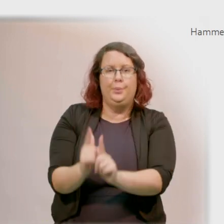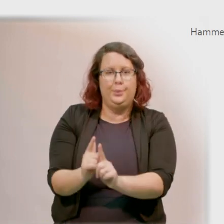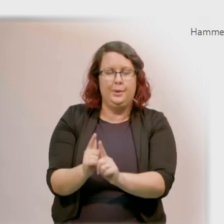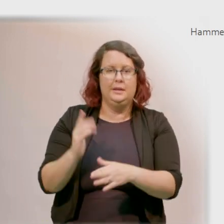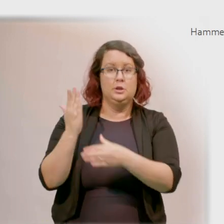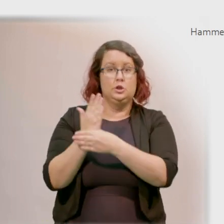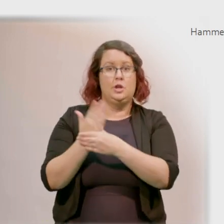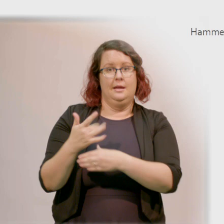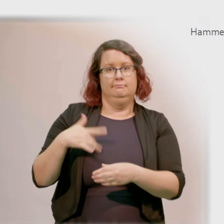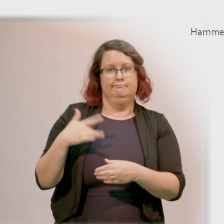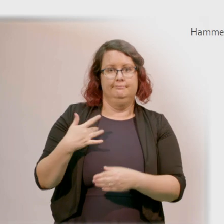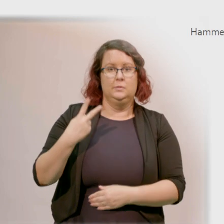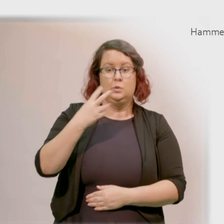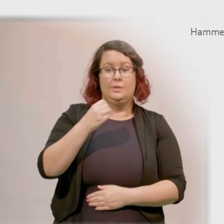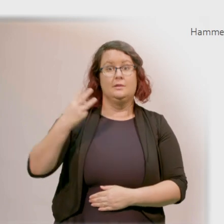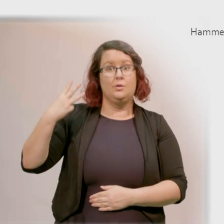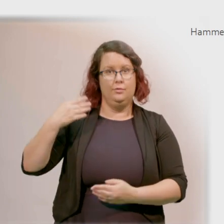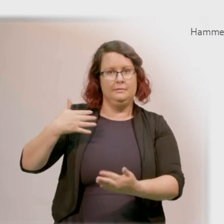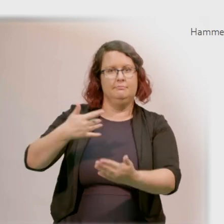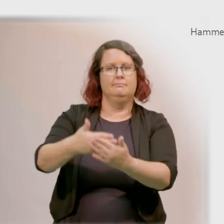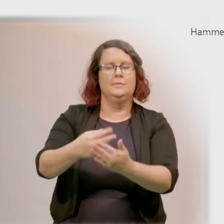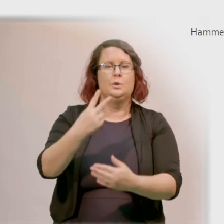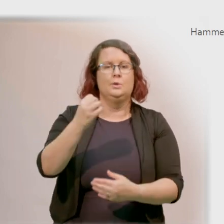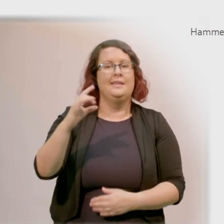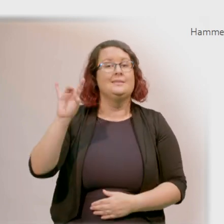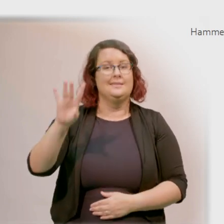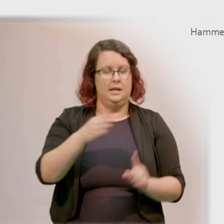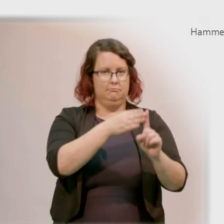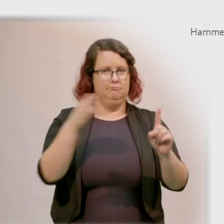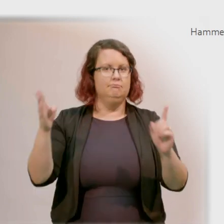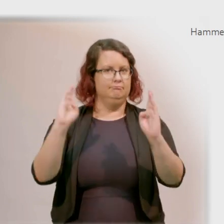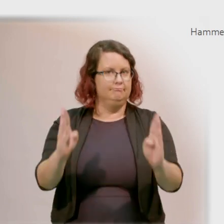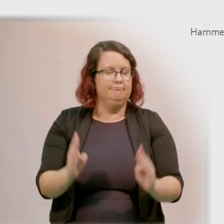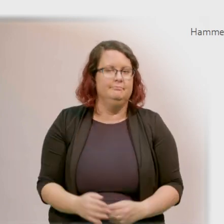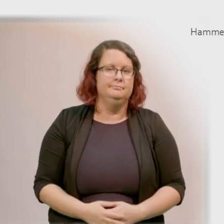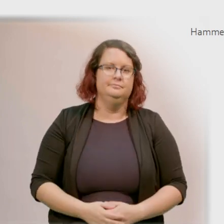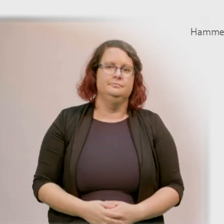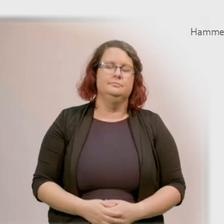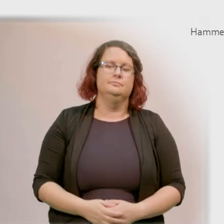in the shark population, for the years 2003 to 2010.